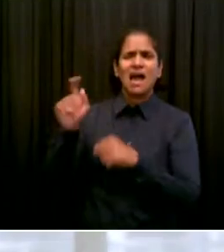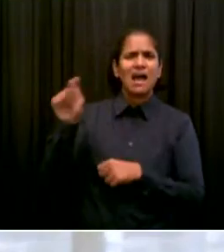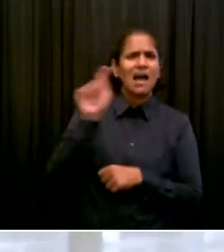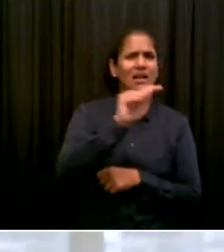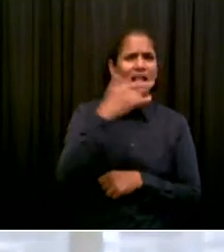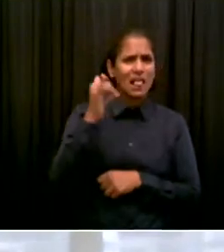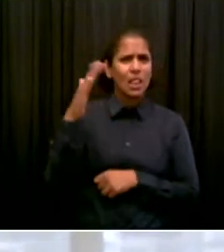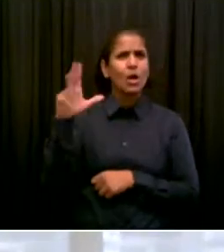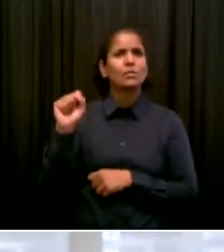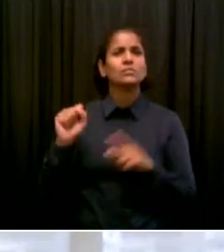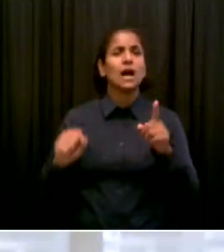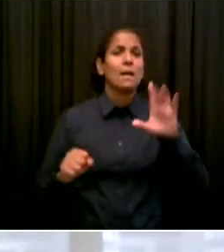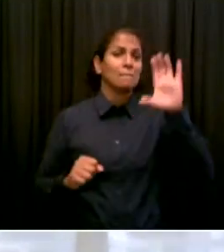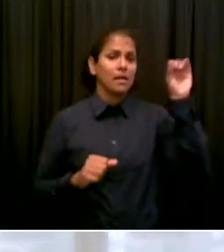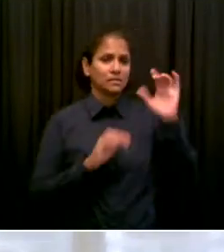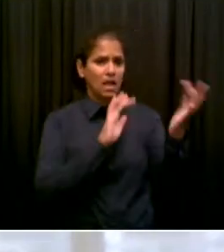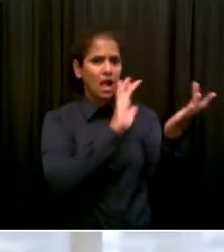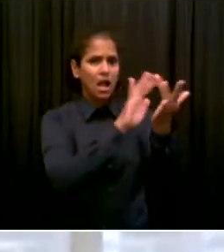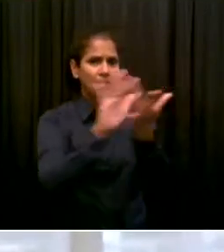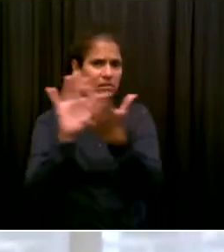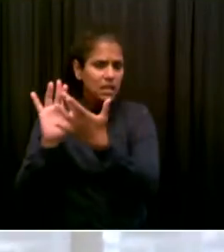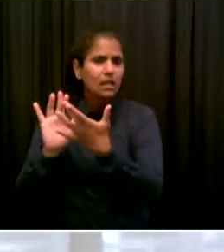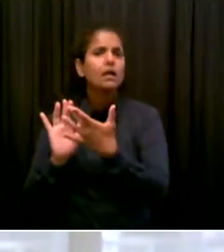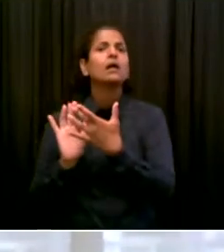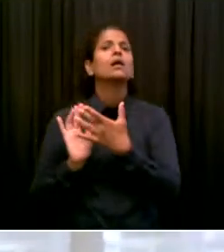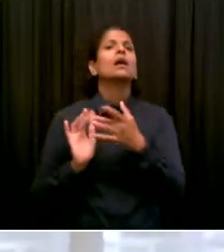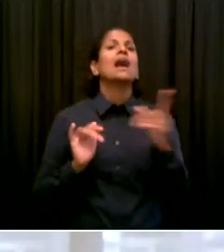AS TO DO WE HAVE IN STAFFING FOR OUR SCHOOL BUS, FIRST DEPUTY MAYOR AND IN TE H